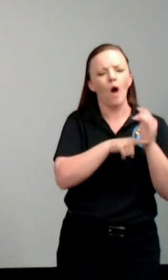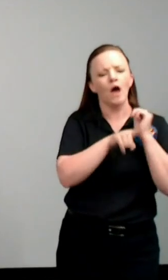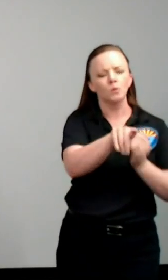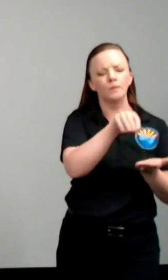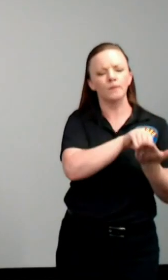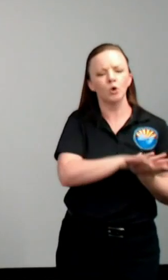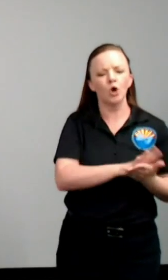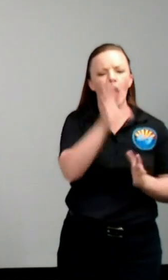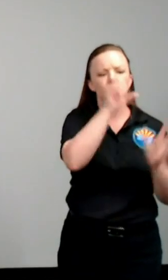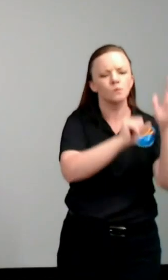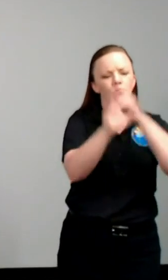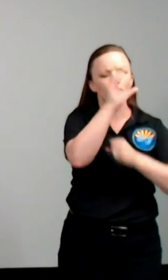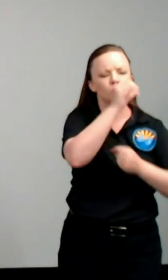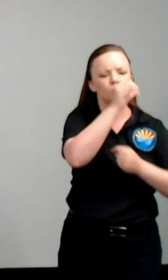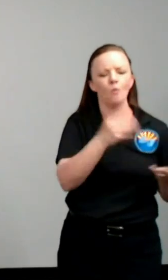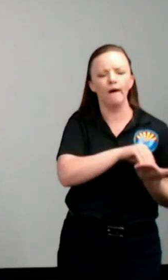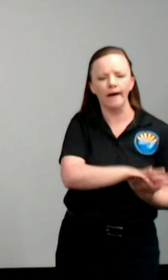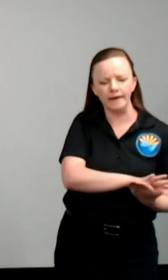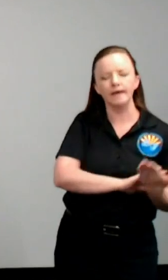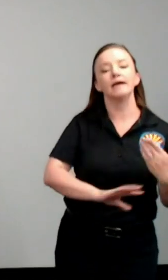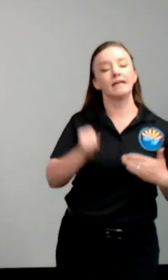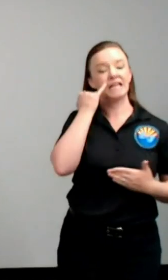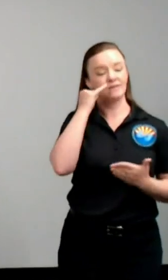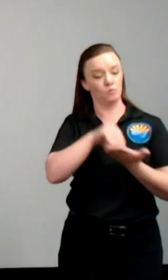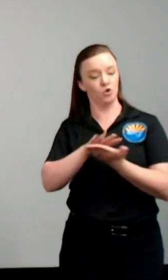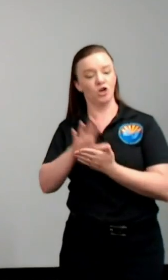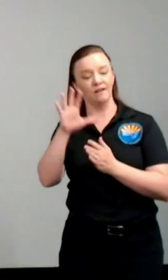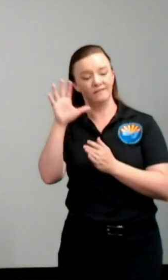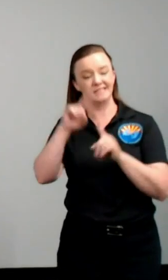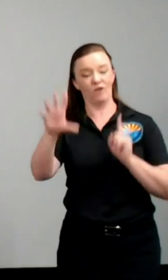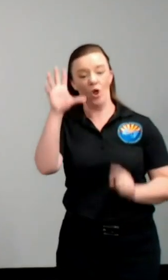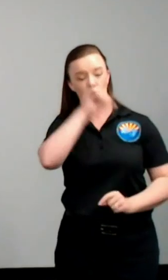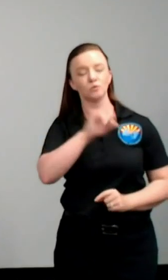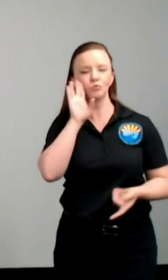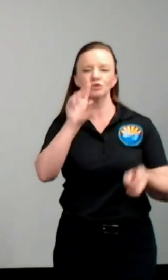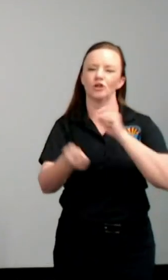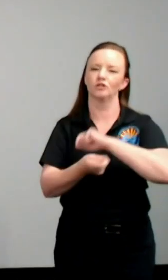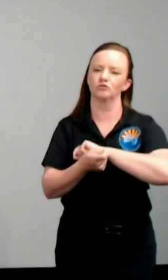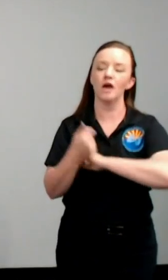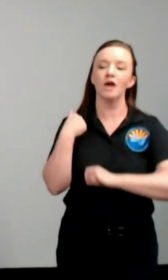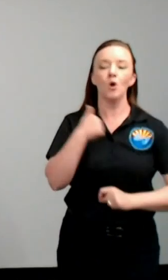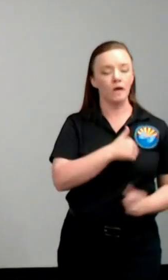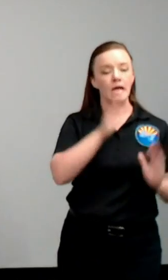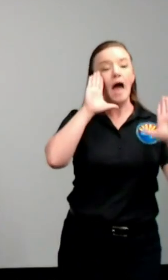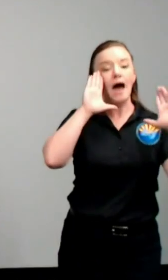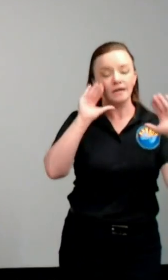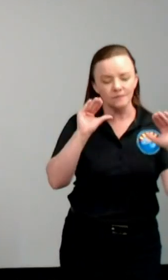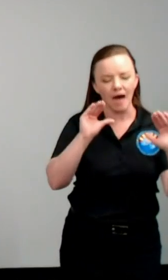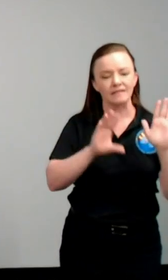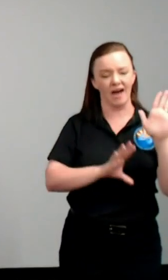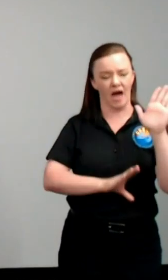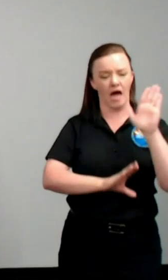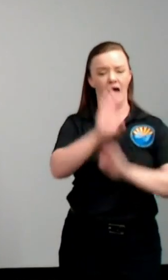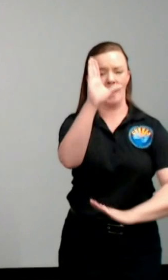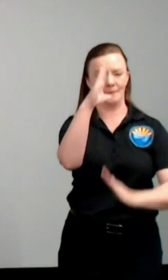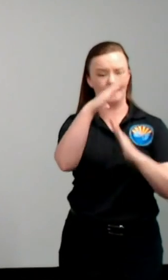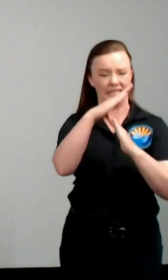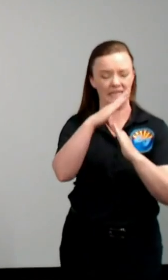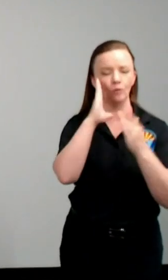PREDICTING THE CURVE ISN'T A PREDICTING THE CURVE ISN'T A PERFECT PREDICTING THE CURVE ISN'T A PERFECT SCIENCE PREDICTING THE CURVE ISN'T A PERFECT SCIENCE BECAUSE PREDICTING THE CURVE ISN'T A PERFECT SCIENCE BECAUSE THESE PERFECT SCIENCE BECAUSE THESE PERFECT SCIENCE BECAUSE THESE MODELS PERFECT SCIENCE BECAUSE THESE MODELS ARE PERFECT SCIENCE BECAUSE THESE MODELS ARE BASED PERFECT SCIENCE BECAUSE THESE MODELS ARE BASED ON MODELS ARE BASED ON MODELS ARE BASED ON ASSUMPTIONS. ASSUMPTIONS. ASSUMPTIONS. >> ASSUMPTIONS. >> I ASSUMPTIONS. >> I WOULD ASSUMPTIONS. >> I WOULD CAUTION ASSUMPTIONS. >> I WOULD CAUTION RELYING ASSUMPTIONS. >> I WOULD CAUTION RELYING ON I WOULD CAUTION RELYING ON I WOULD CAUTION RELYING ON ANY I WOULD CAUTION RELYING ON ANY ONE I WOULD CAUTION RELYING ON ANY ONE SINGLE I WOULD CAUTION RELYING ON ANY ONE SINGLE MODEL I WOULD CAUTION RELYING ON ANY ONE SINGLE MODEL AND I WOULD CAUTION RELYING ON ANY ONE SINGLE MODEL AND I ANY ONE SINGLE MODEL AND I ANY ONE SINGLE MODEL AND I WOULD ANY ONE SINGLE MODEL AND I WOULD LOOK ANY ONE SINGLE MODEL AND I WOULD LOOK VERY ANY ONE SINGLE MODEL AND I WOULD LOOK VERY CLOSELY ANY ONE SINGLE MODEL AND I WOULD LOOK VERY CLOSELY AT ANY ONE SINGLE MODEL AND I WOULD LOOK VERY CLOSELY AT THE WOULD LOOK VERY CLOSELY AT THE WOULD LOOK VERY CLOSELY AT THE ASSUMPTIONS WOULD LOOK VERY CLOSELY AT THE ASSUMPTIONS THAT WOULD LOOK VERY CLOSELY AT THE ASSUMPTIONS THAT ARE WOULD LOOK VERY CLOSELY AT THE ASSUMPTIONS THAT ARE IN WOULD LOOK VERY CLOSELY AT THE ASSUMPTIONS THAT ARE IN THOSE ASSUMPTIONS THAT ARE IN THOSE ASSUMPTIONS THAT ARE IN THOSE MODELS ASSUMPTIONS THAT ARE IN THOSE MODELS UNDERSTAND ASSUMPTIONS THAT ARE IN THOSE MODELS UNDERSTAND HOW ASSUMPTIONS THAT ARE IN THOSE MODELS UNDERSTAND HOW IF ASSUMPTIONS THAT ARE IN THOSE MODELS UNDERSTAND HOW IF THEY MODELS UNDERSTAND HOW IF THEY MODELS UNDERSTAND HOW IF THEY CHANGE